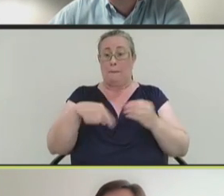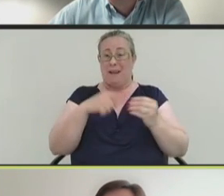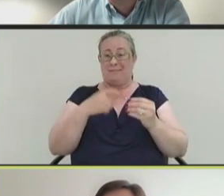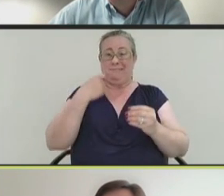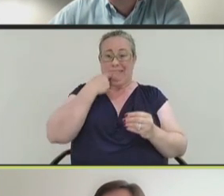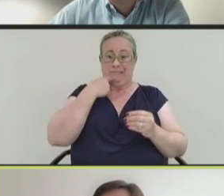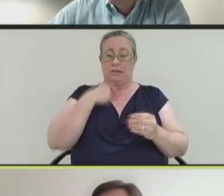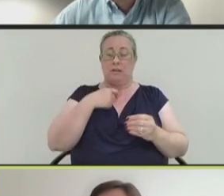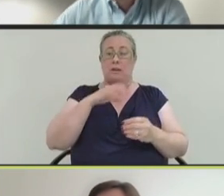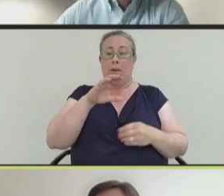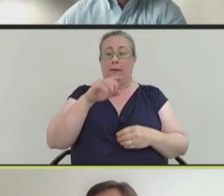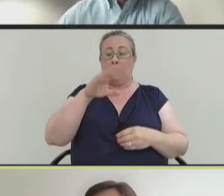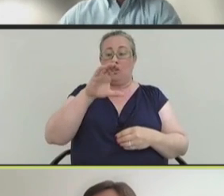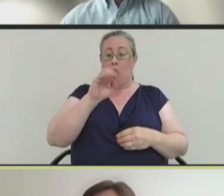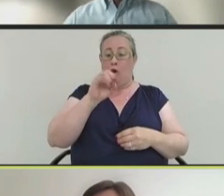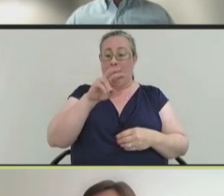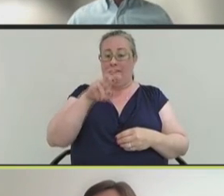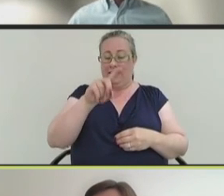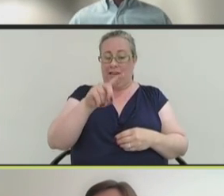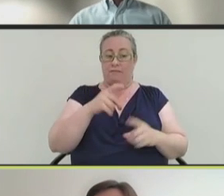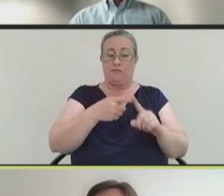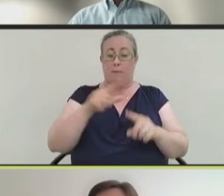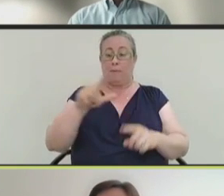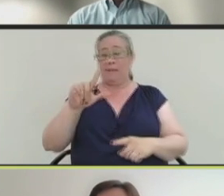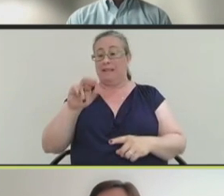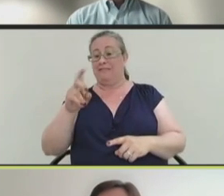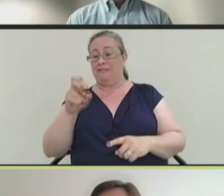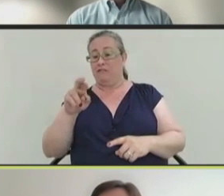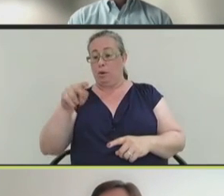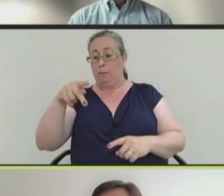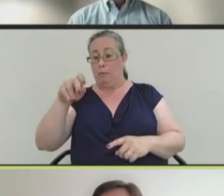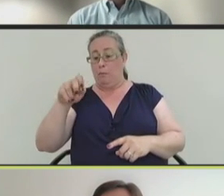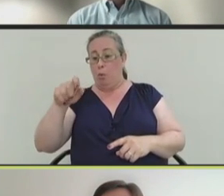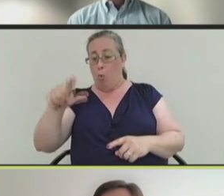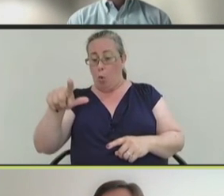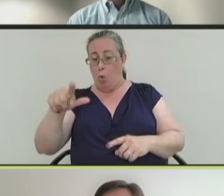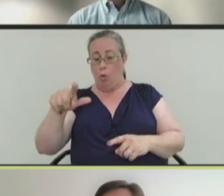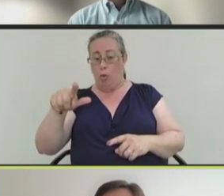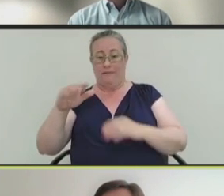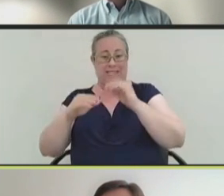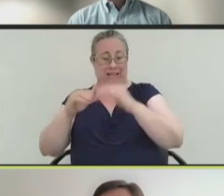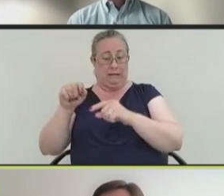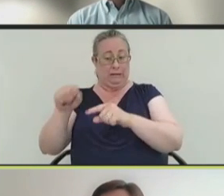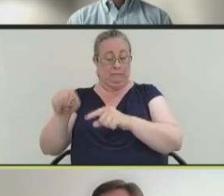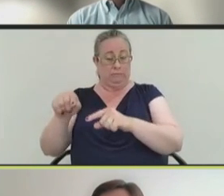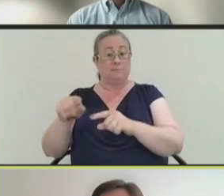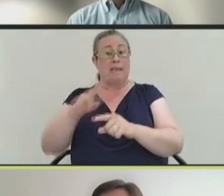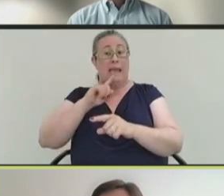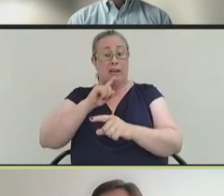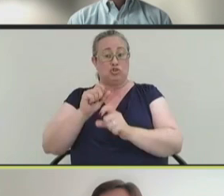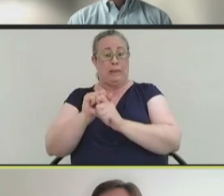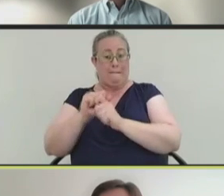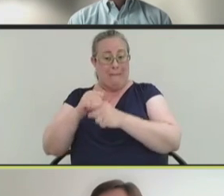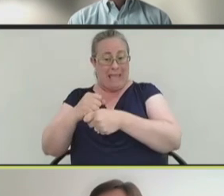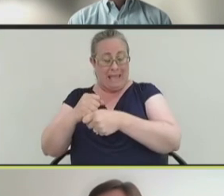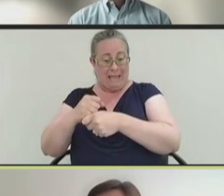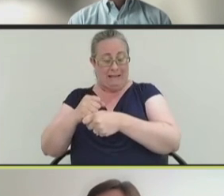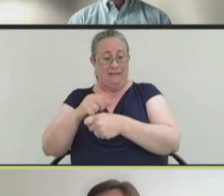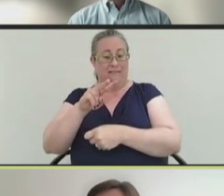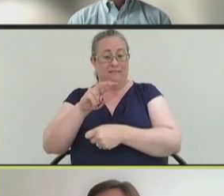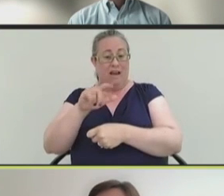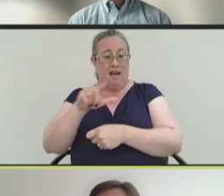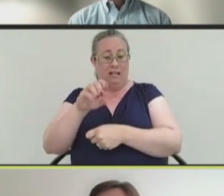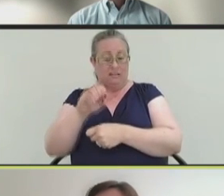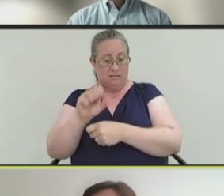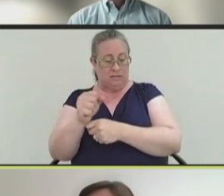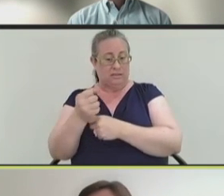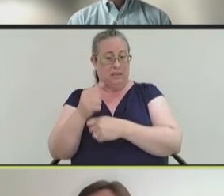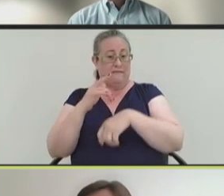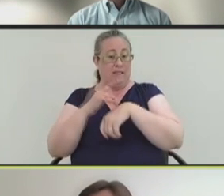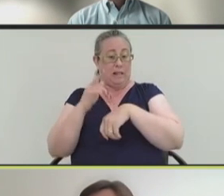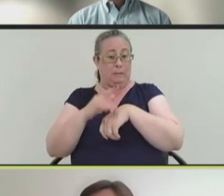say, from our Liverpool facility, we actually made those vials available to -- for a competitor